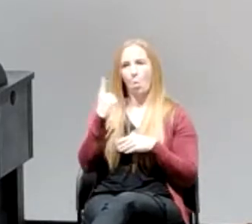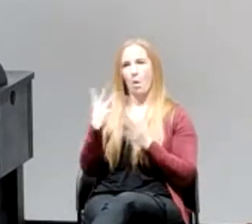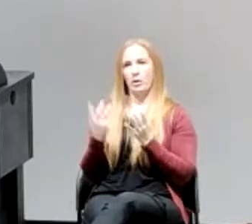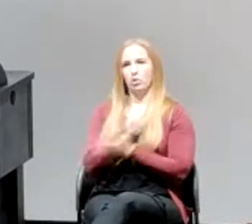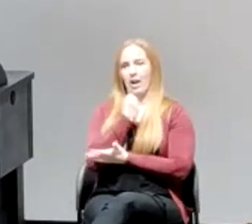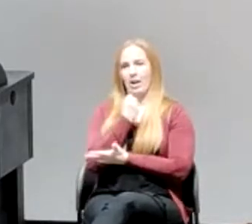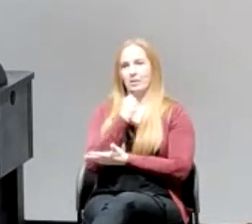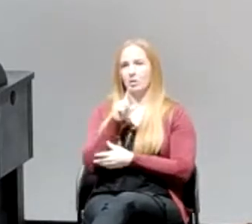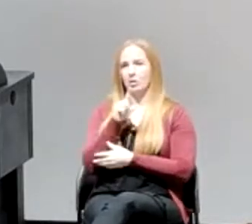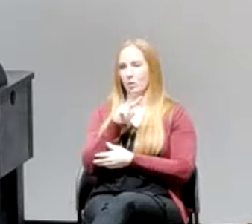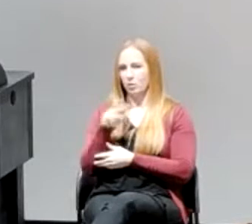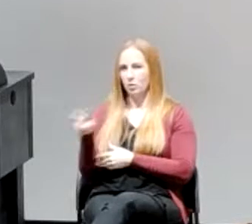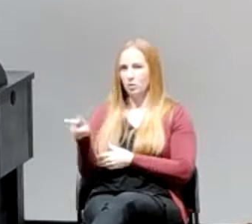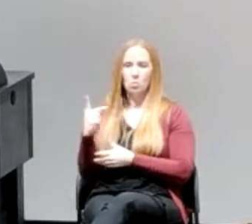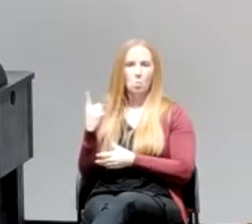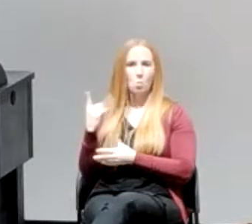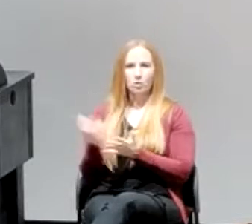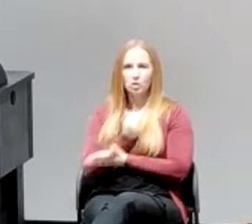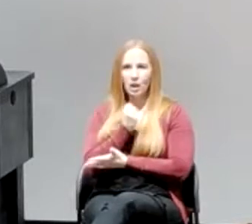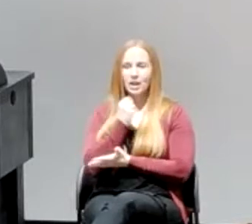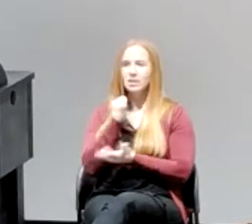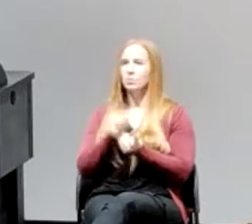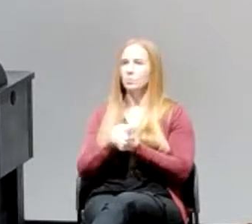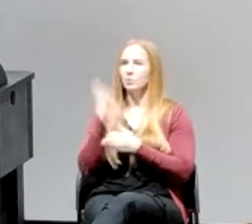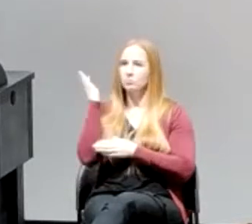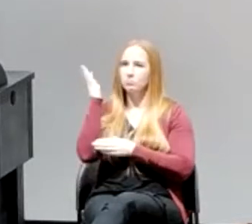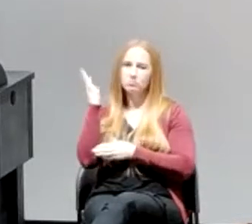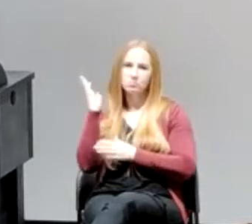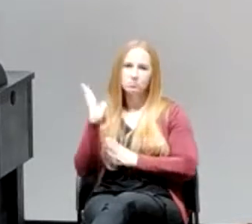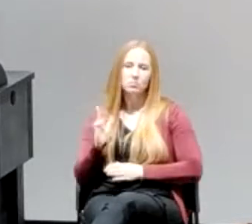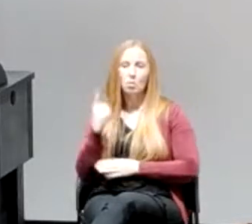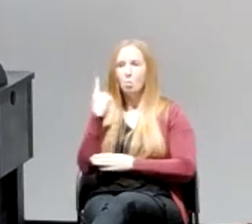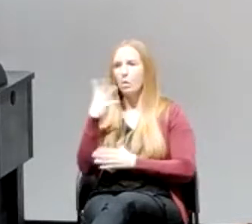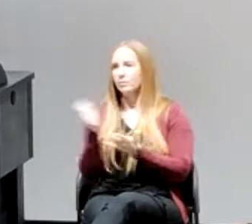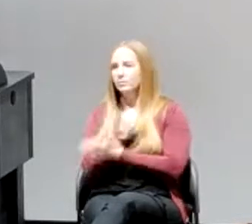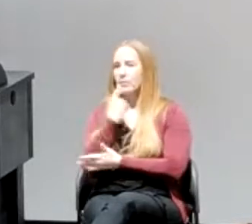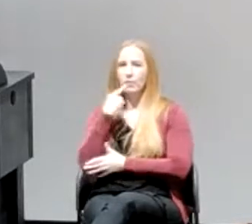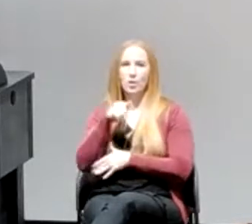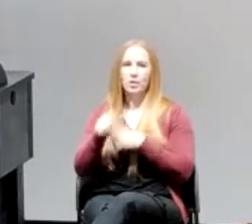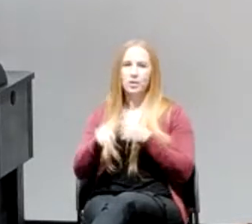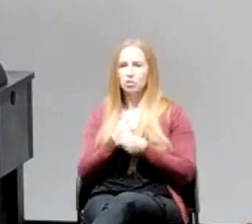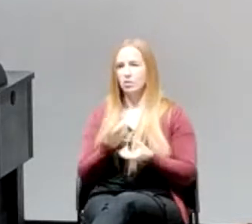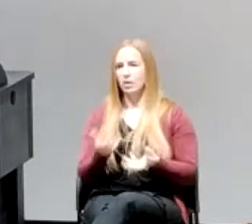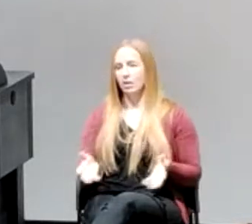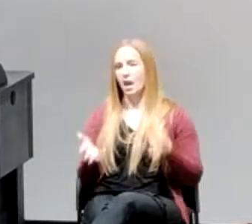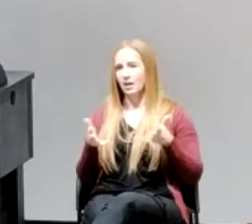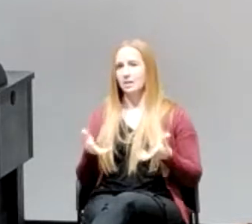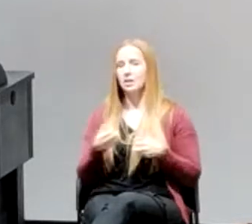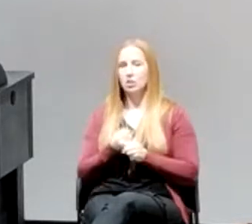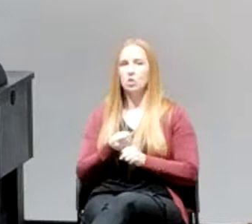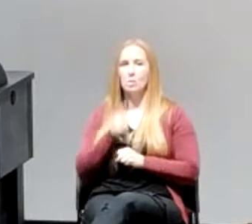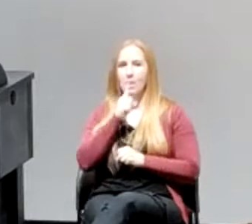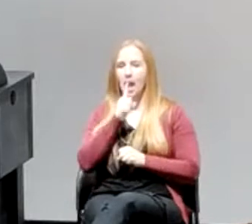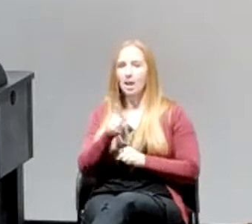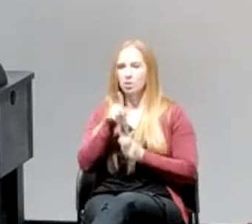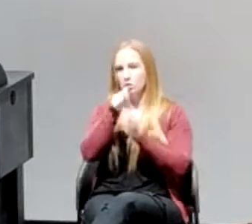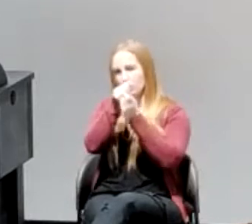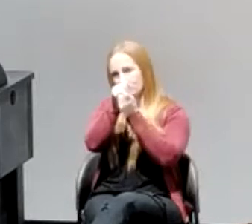The zooming in needs to be with precision and exact with excellence. We don't get the best two out of three.